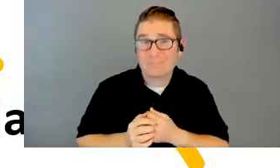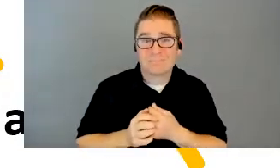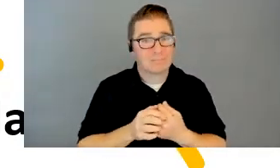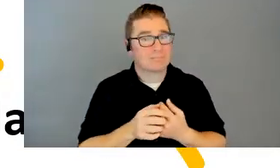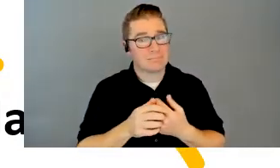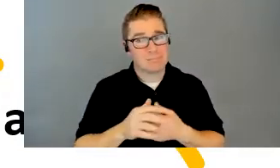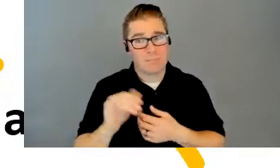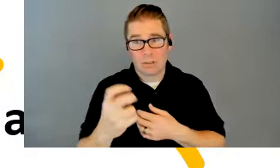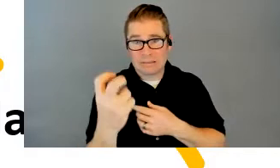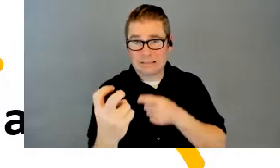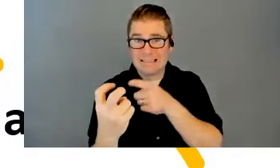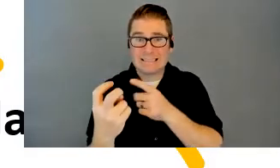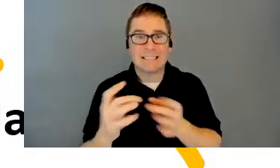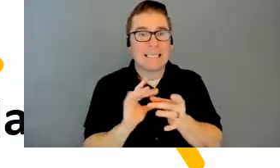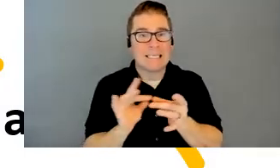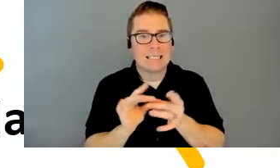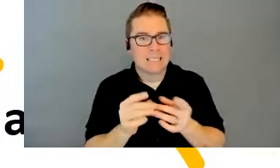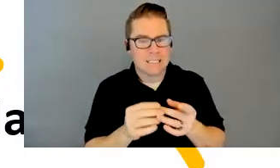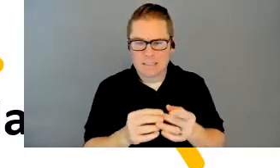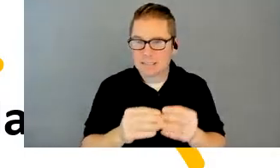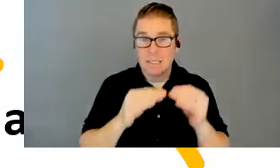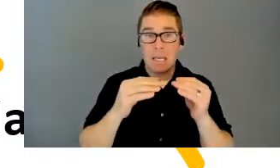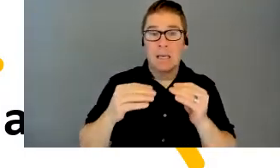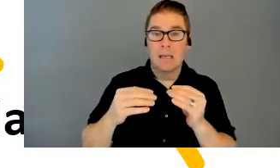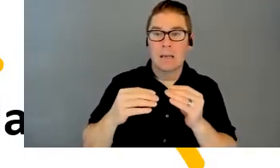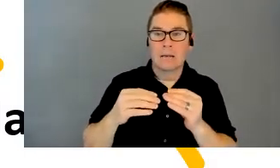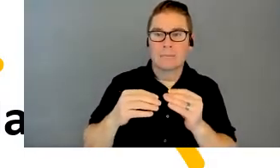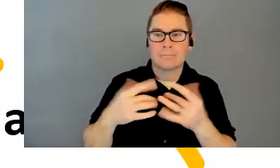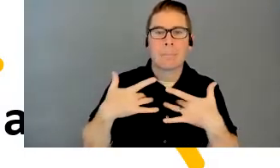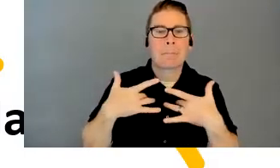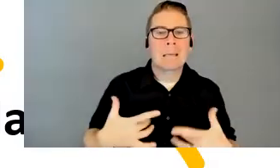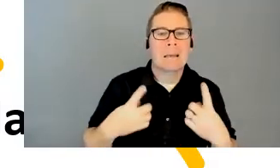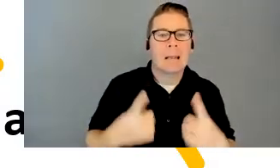to to go figure it out on her own, read the syllabus read the instructions,